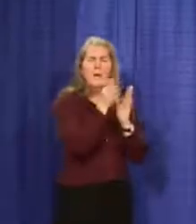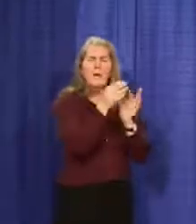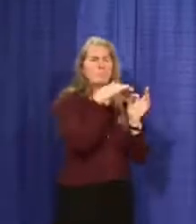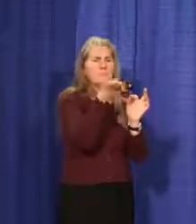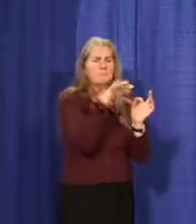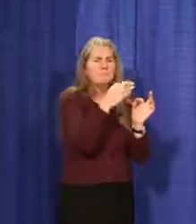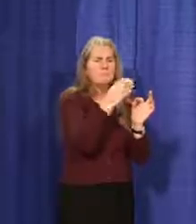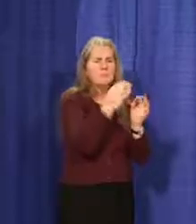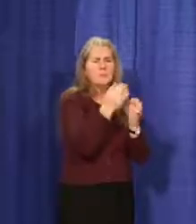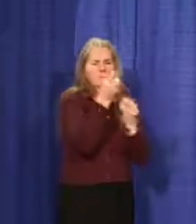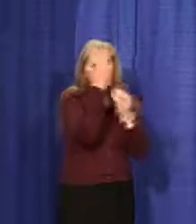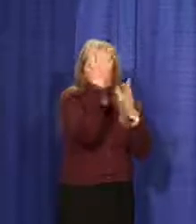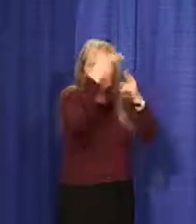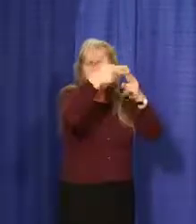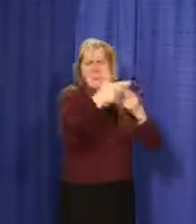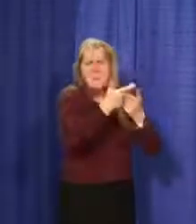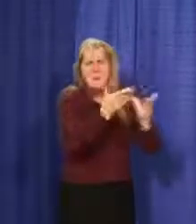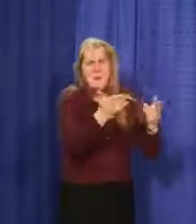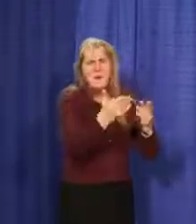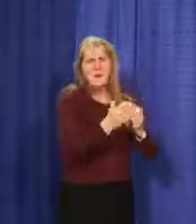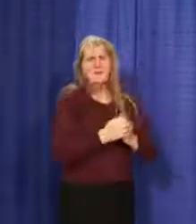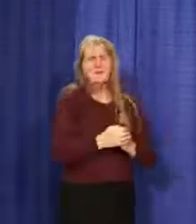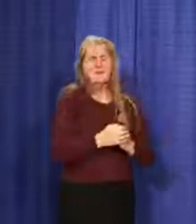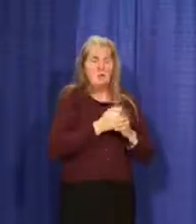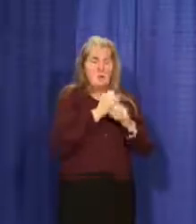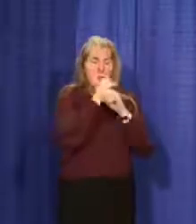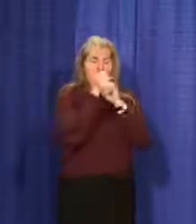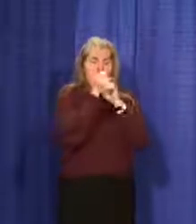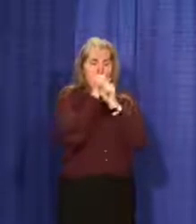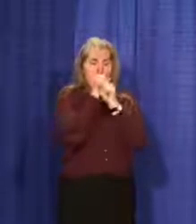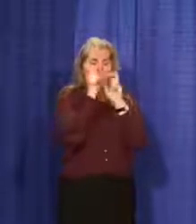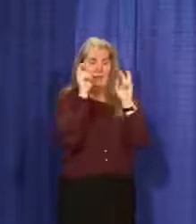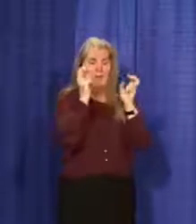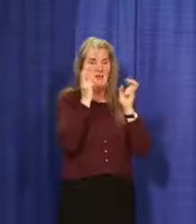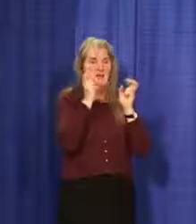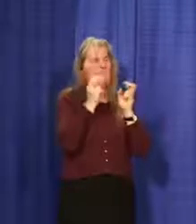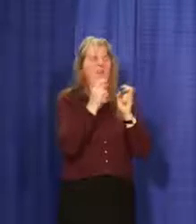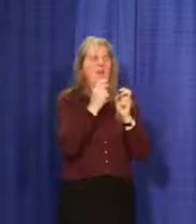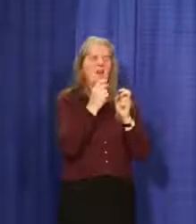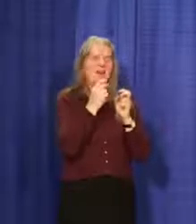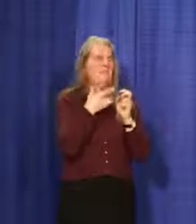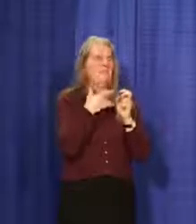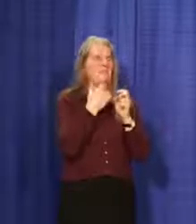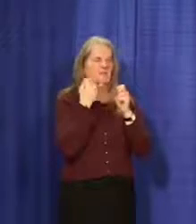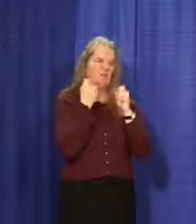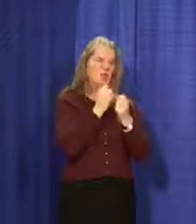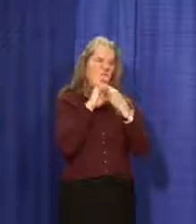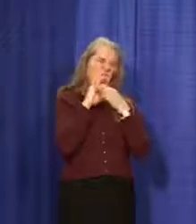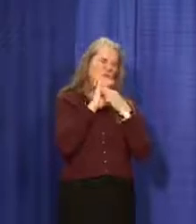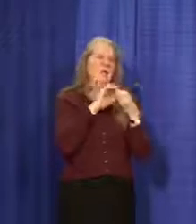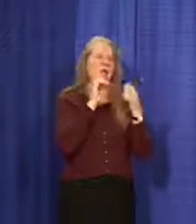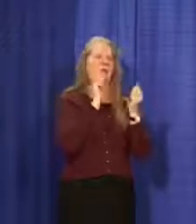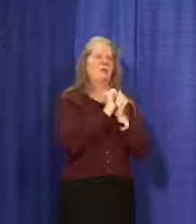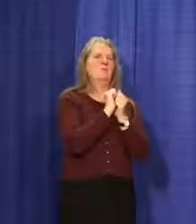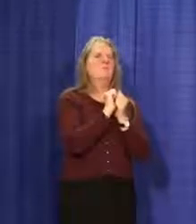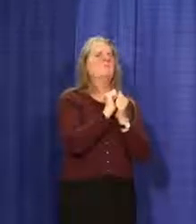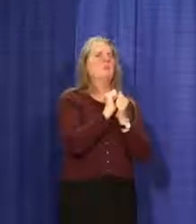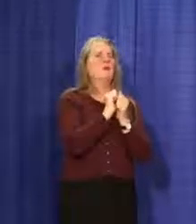circles of contact tracing. So really, confidentiality is inherent to good and effective